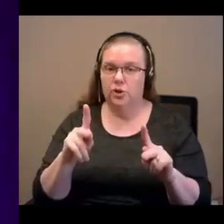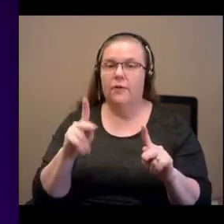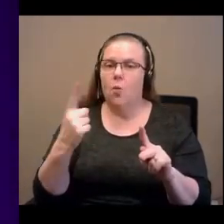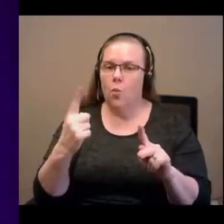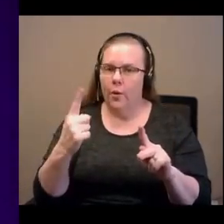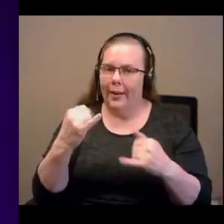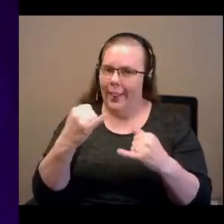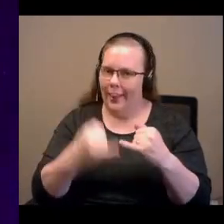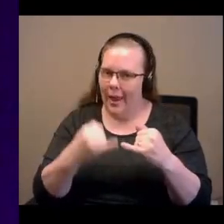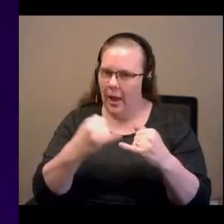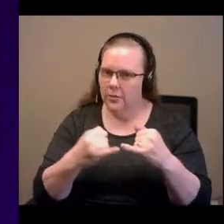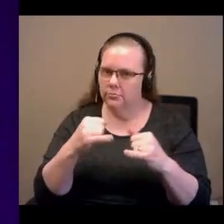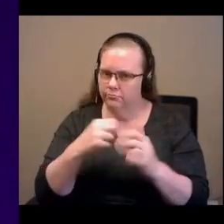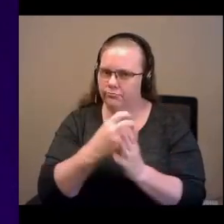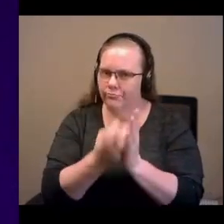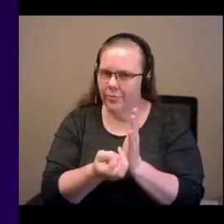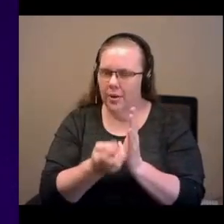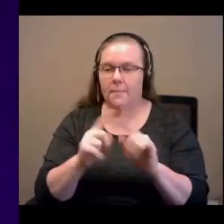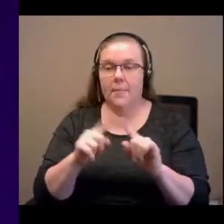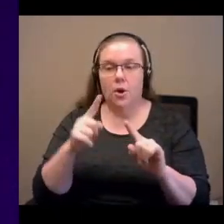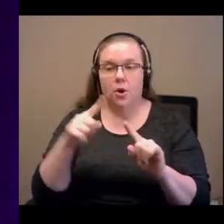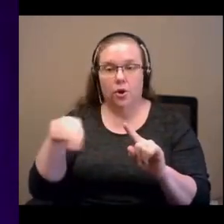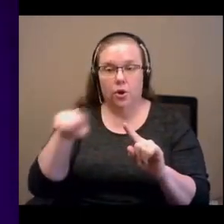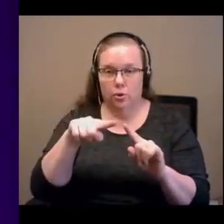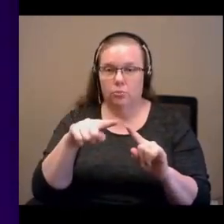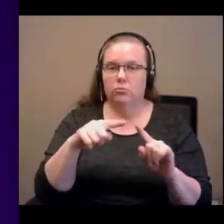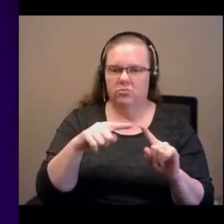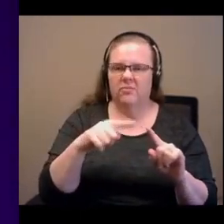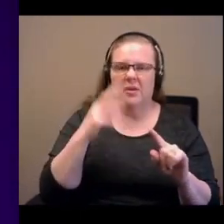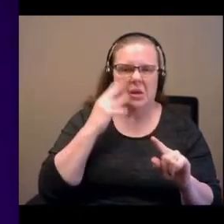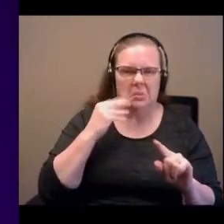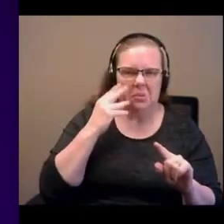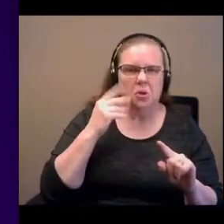for those of you who’ve been here before, you know this, but for the newbies, this is an invitation